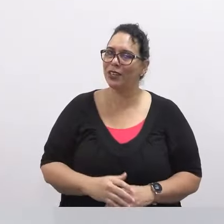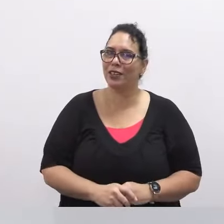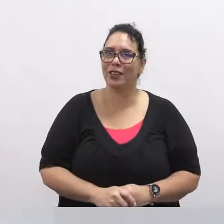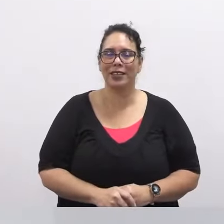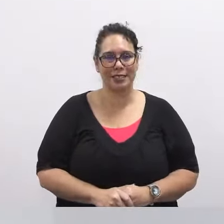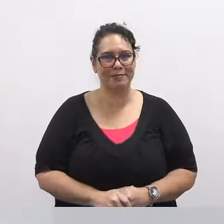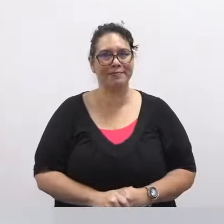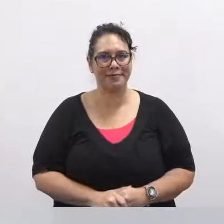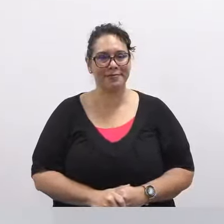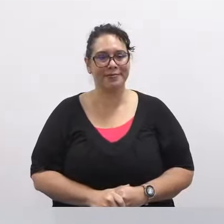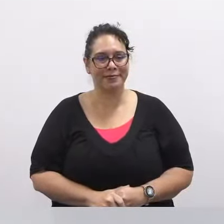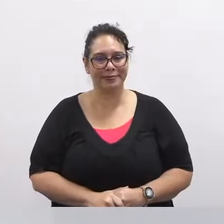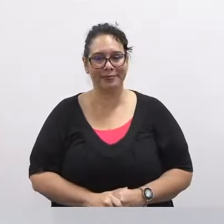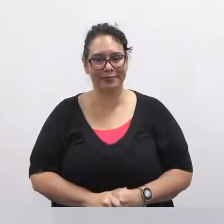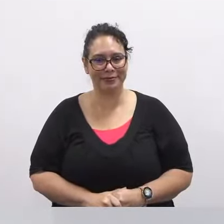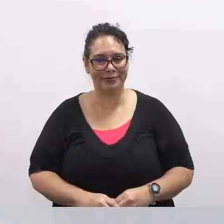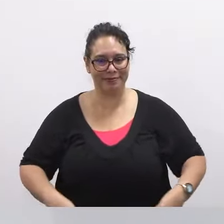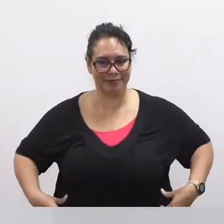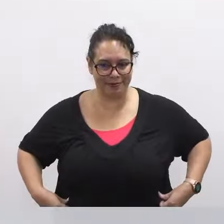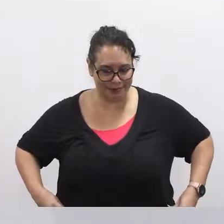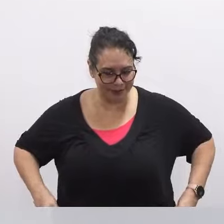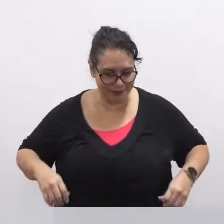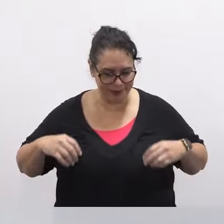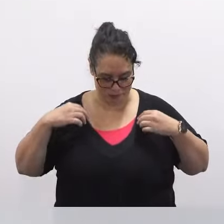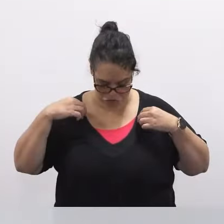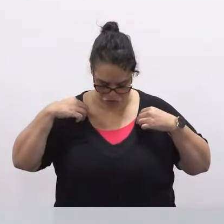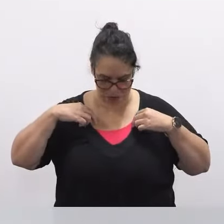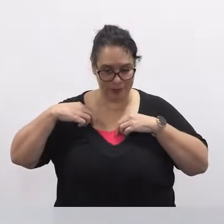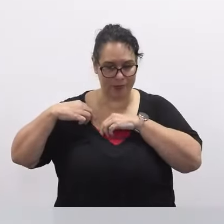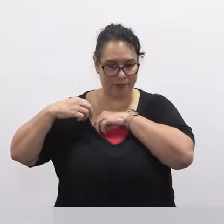Please . Thank you, your three minutes are up.